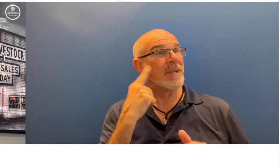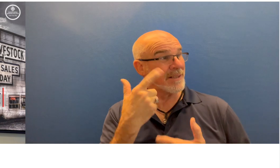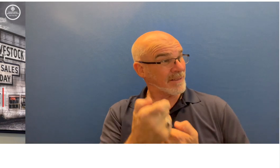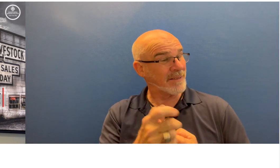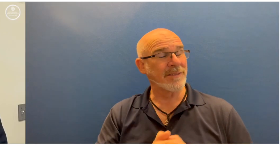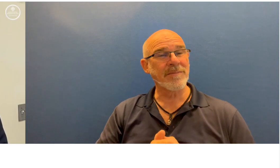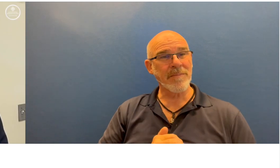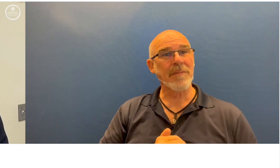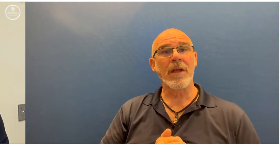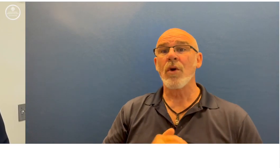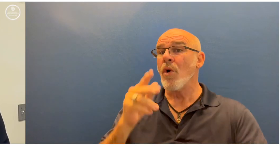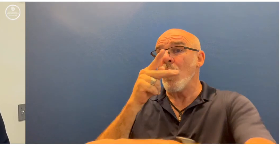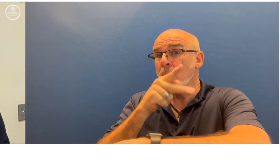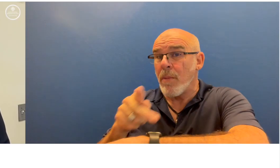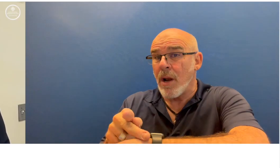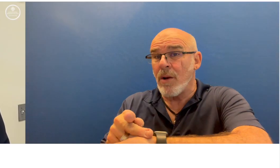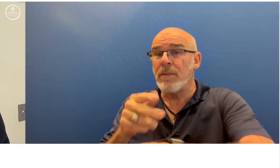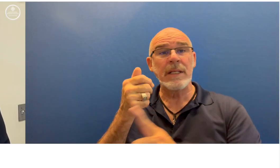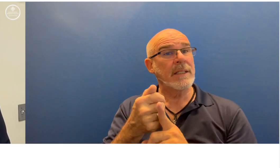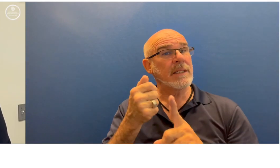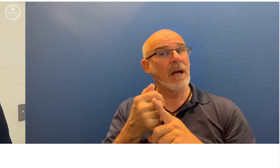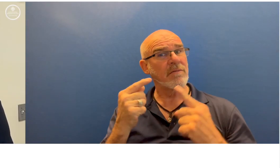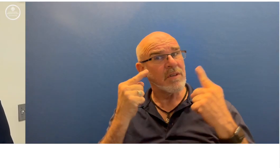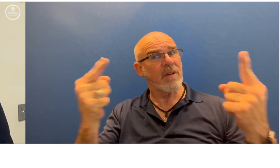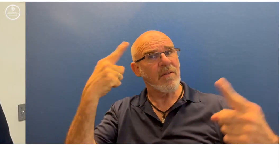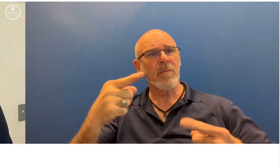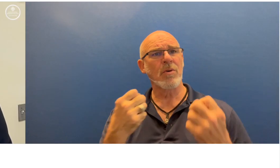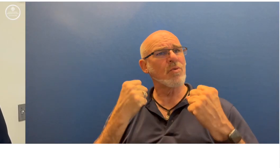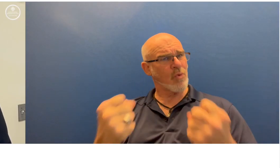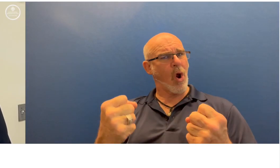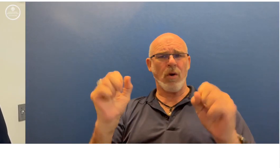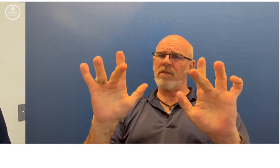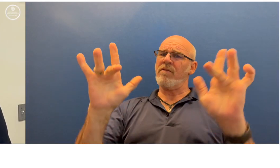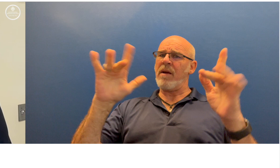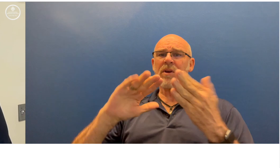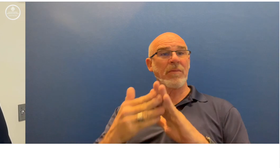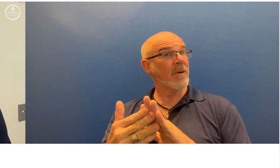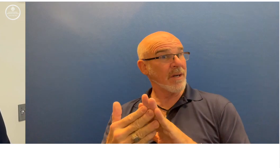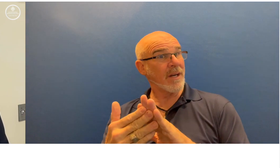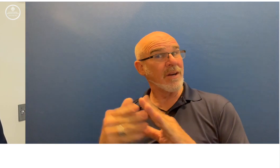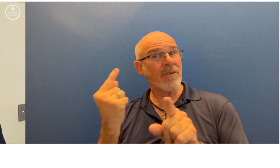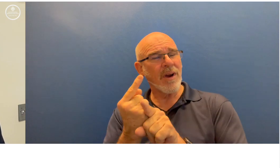So, Petaluma is known for being a strong and vibrant community. What does that look like?